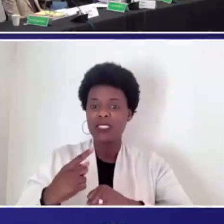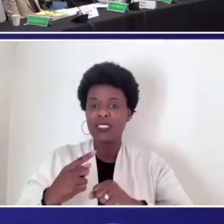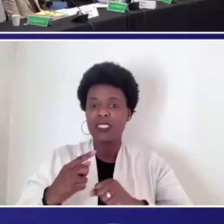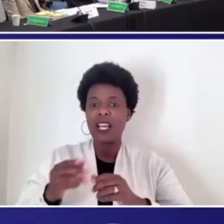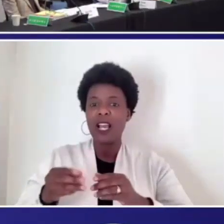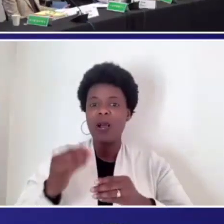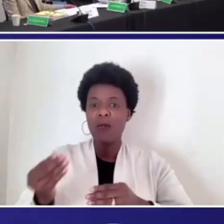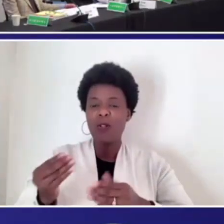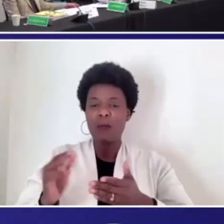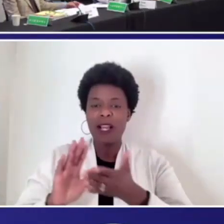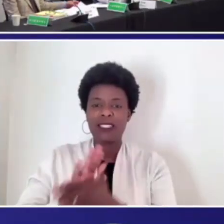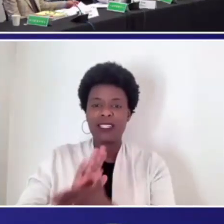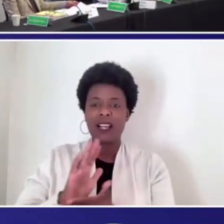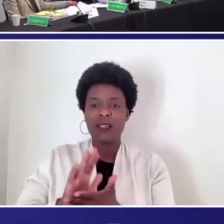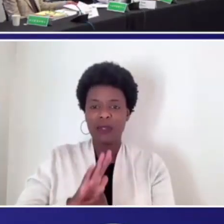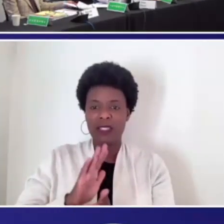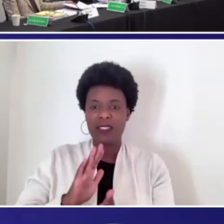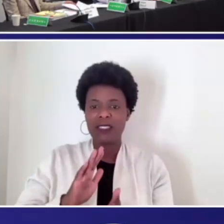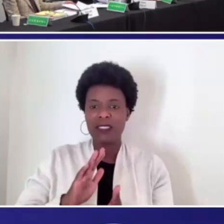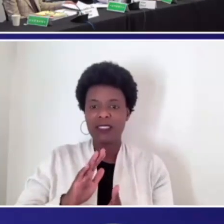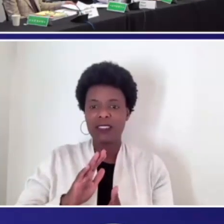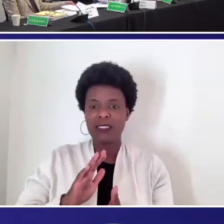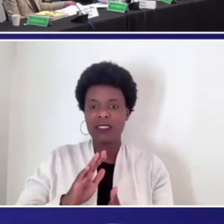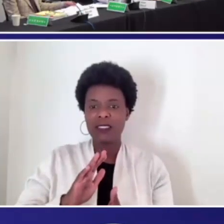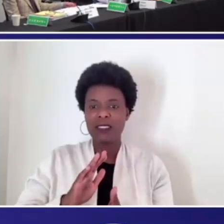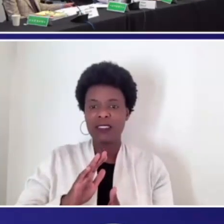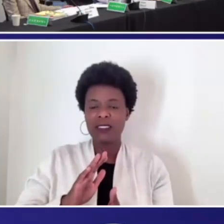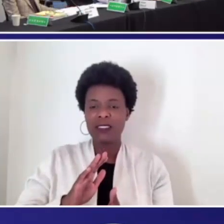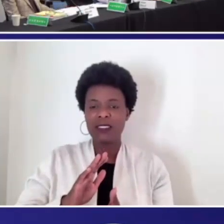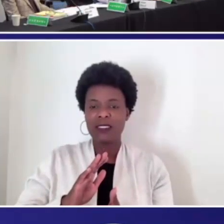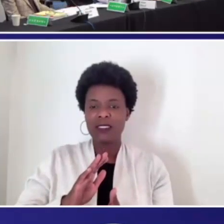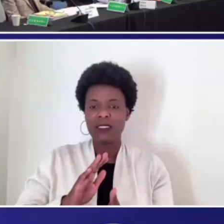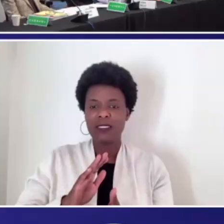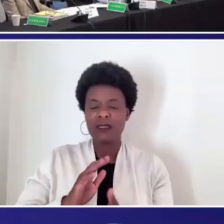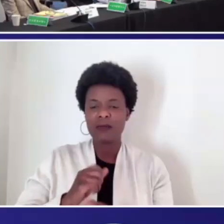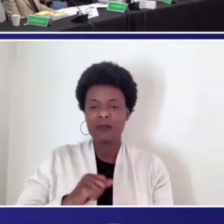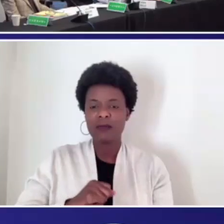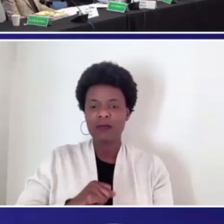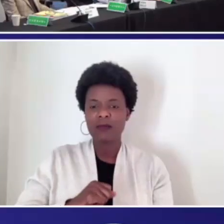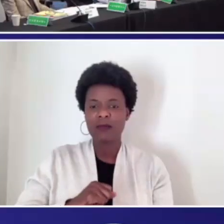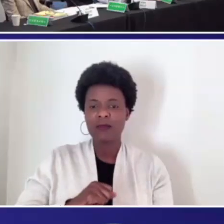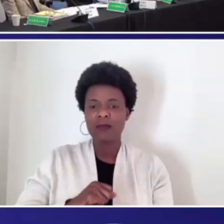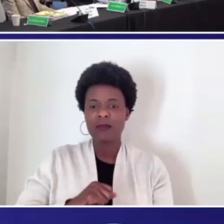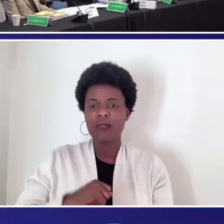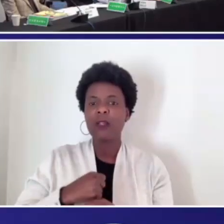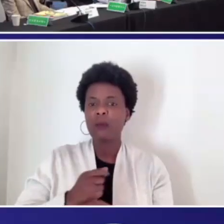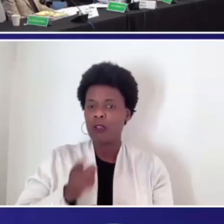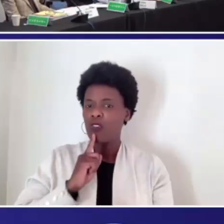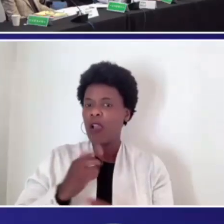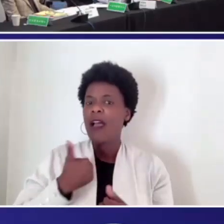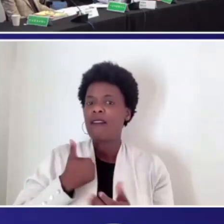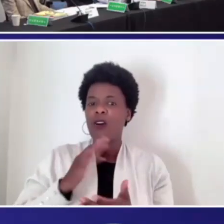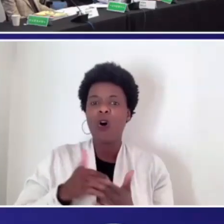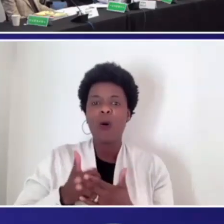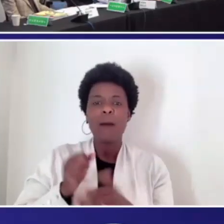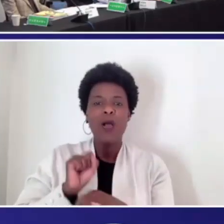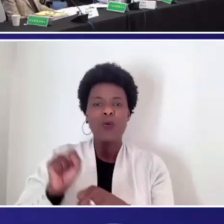have all my, my working hypotheses that -- I had a different word but hypotheses,